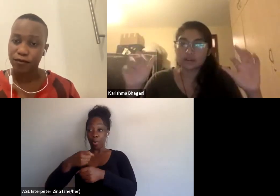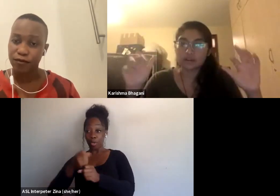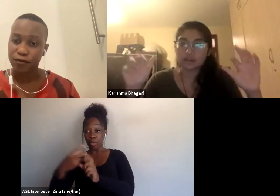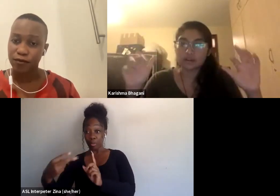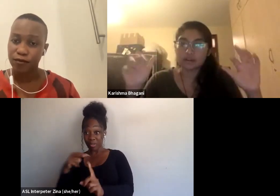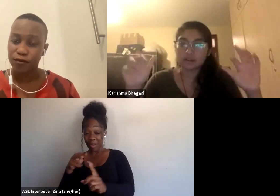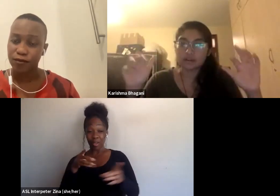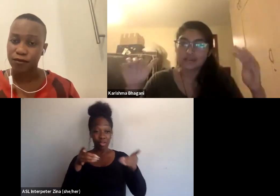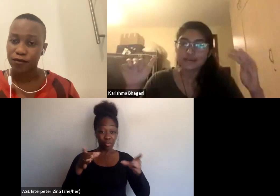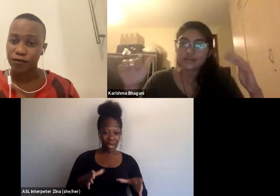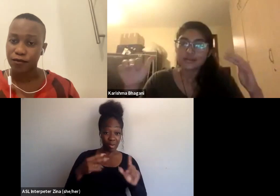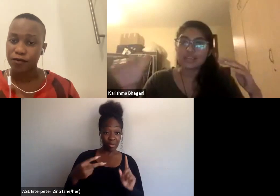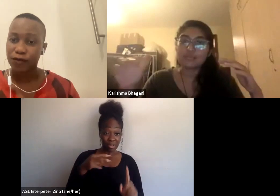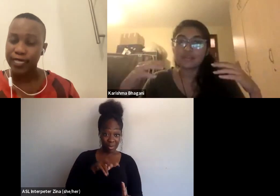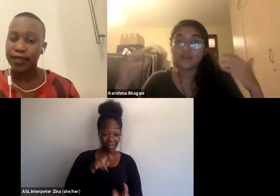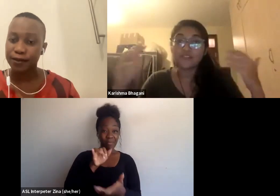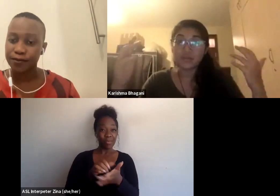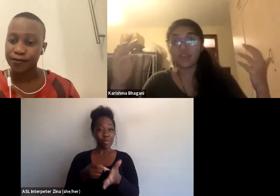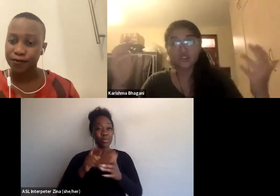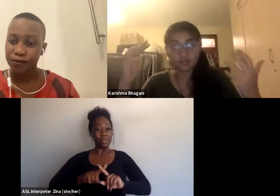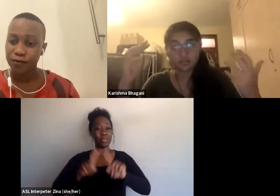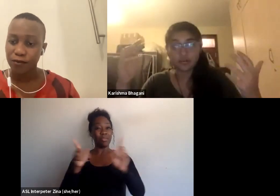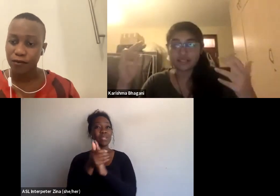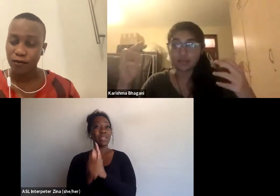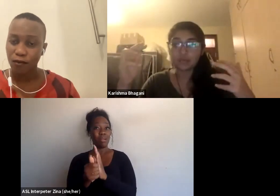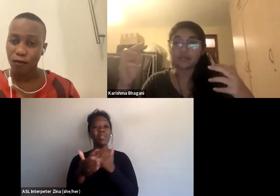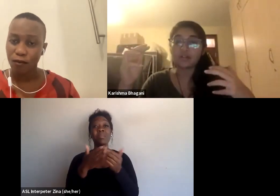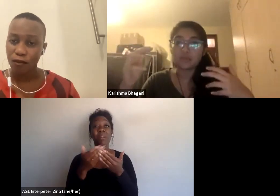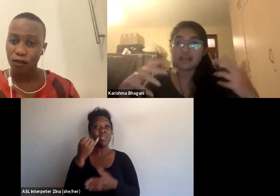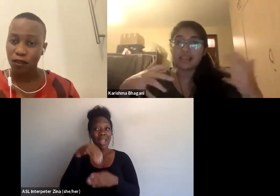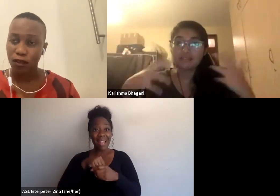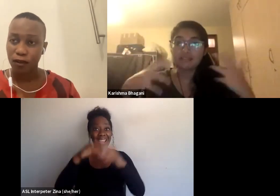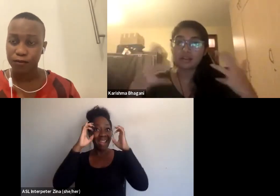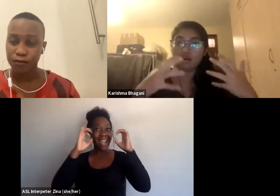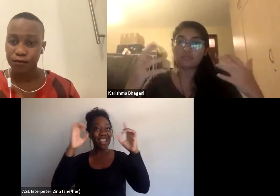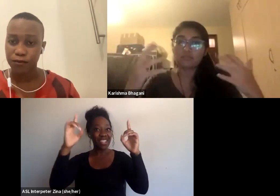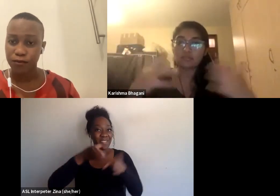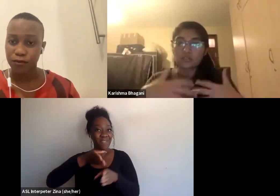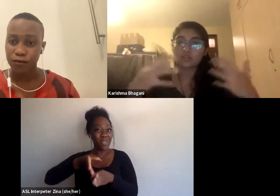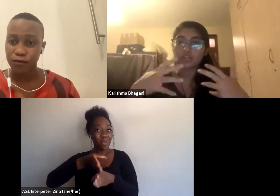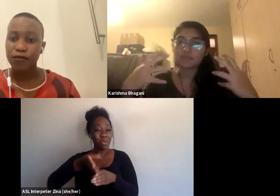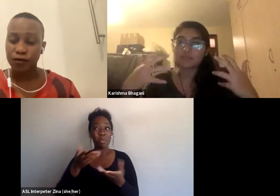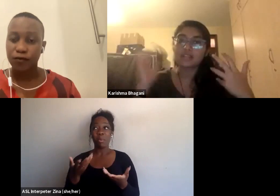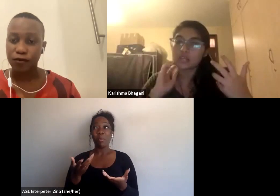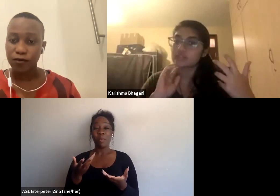for a different skill set. So even within the world of education for example, there'll be a level of cross-pollination